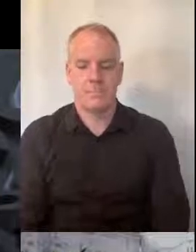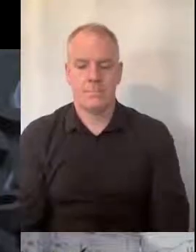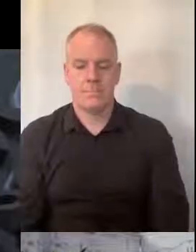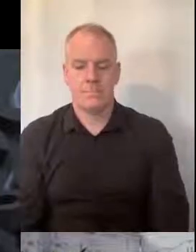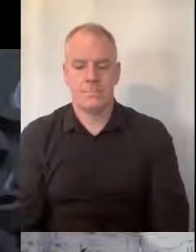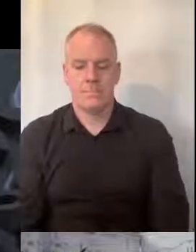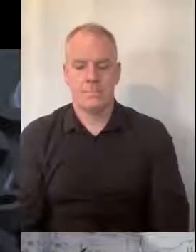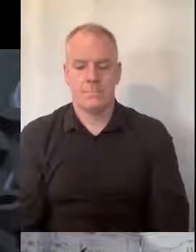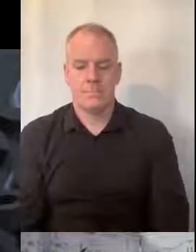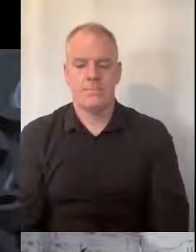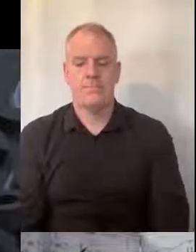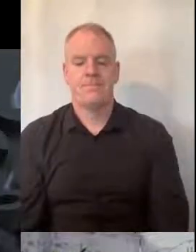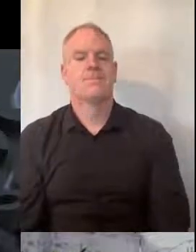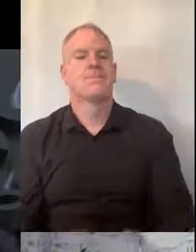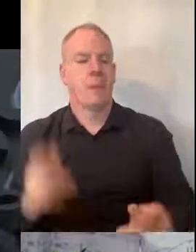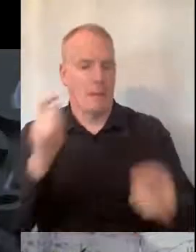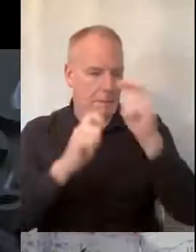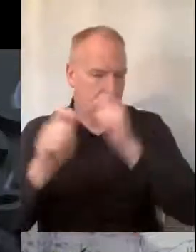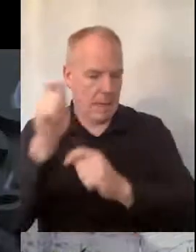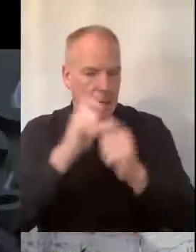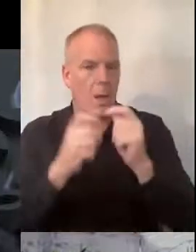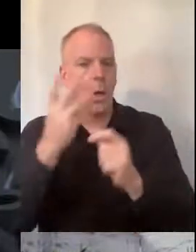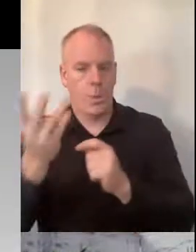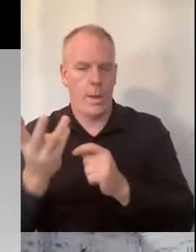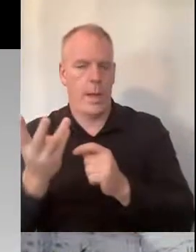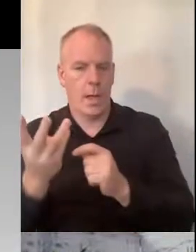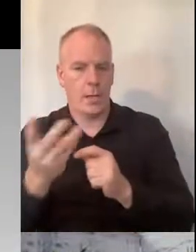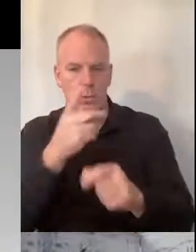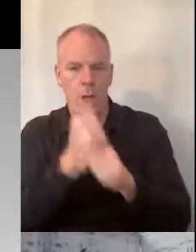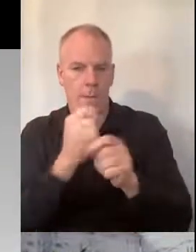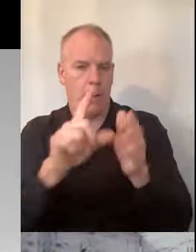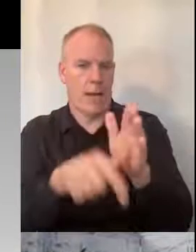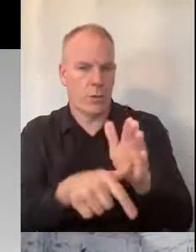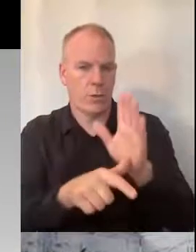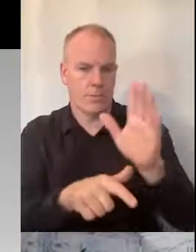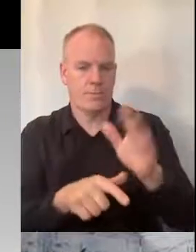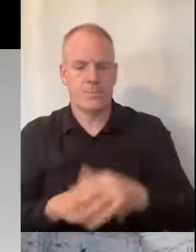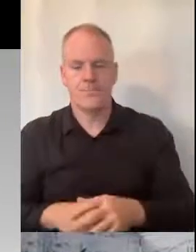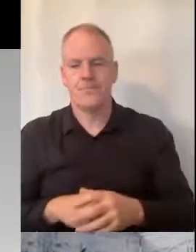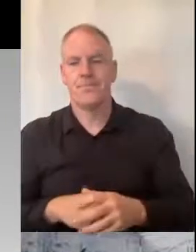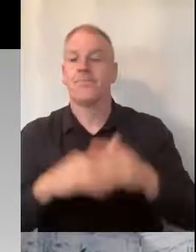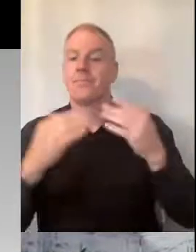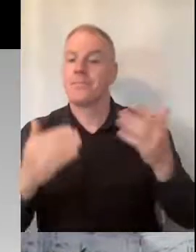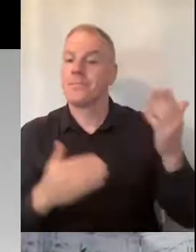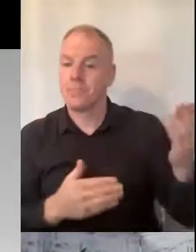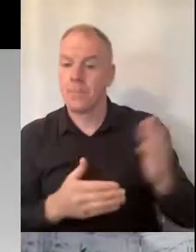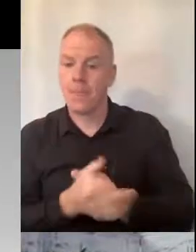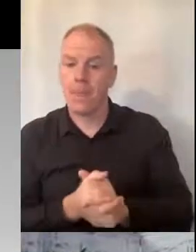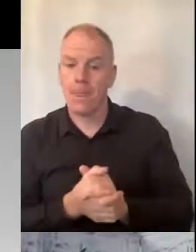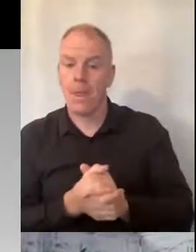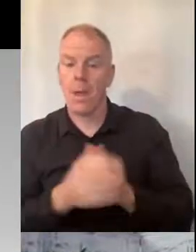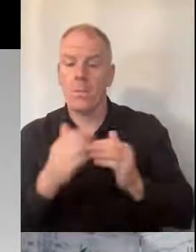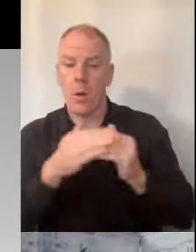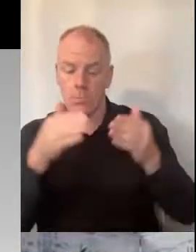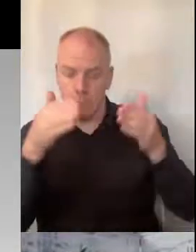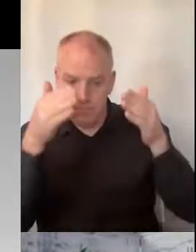No, I'll let you think about that. OK, because we'll come back to that at the end. OK, so just really honing in a little bit around learner variability